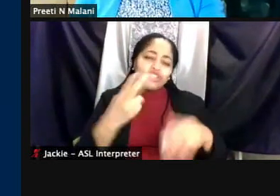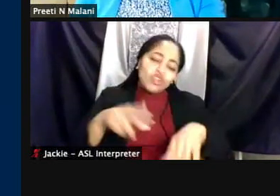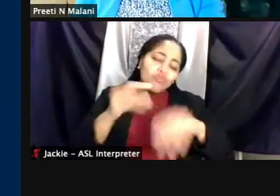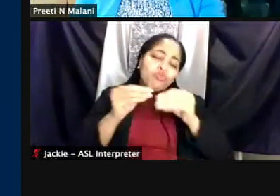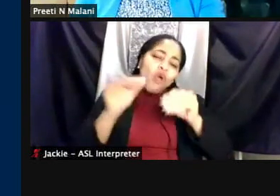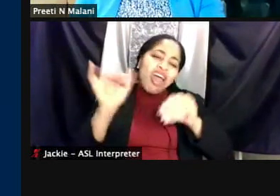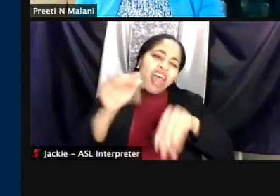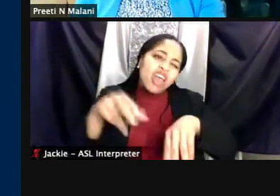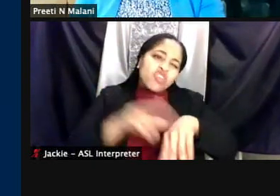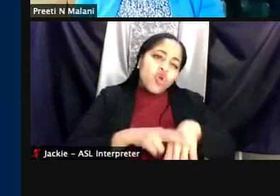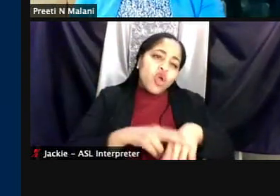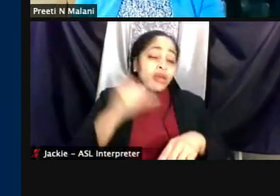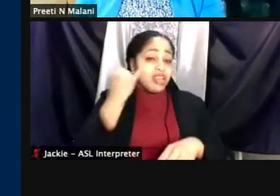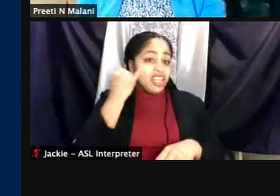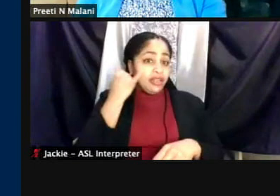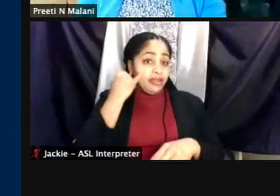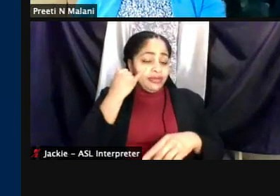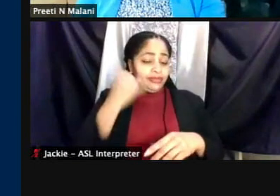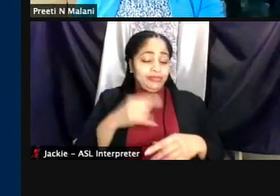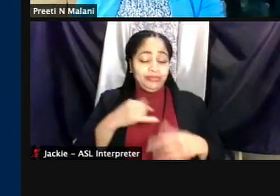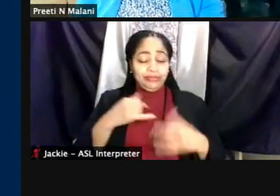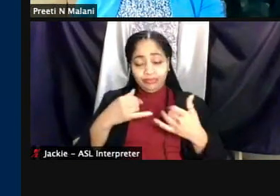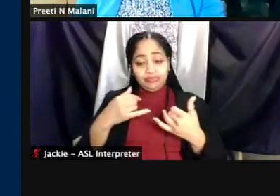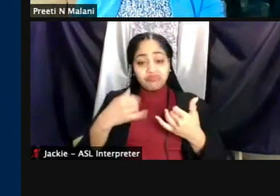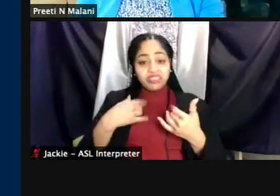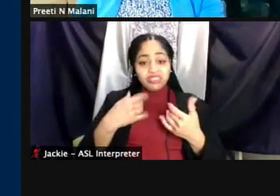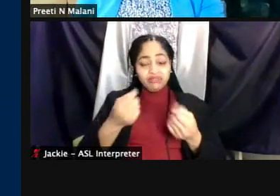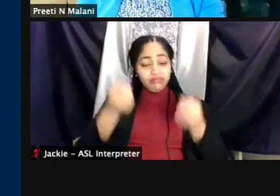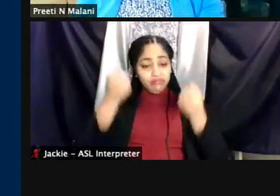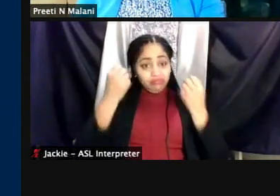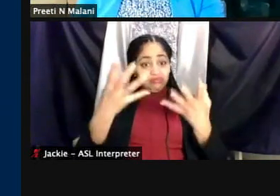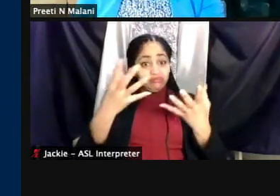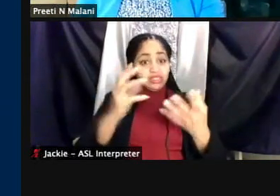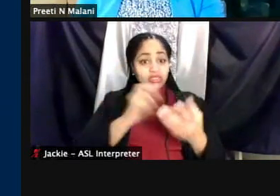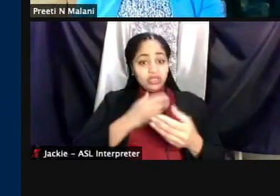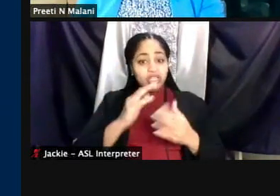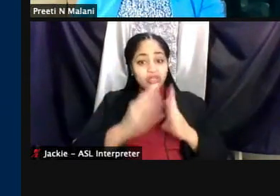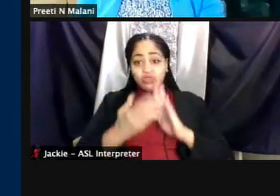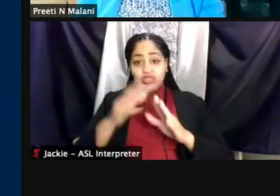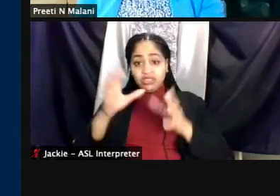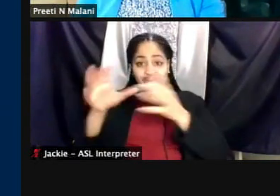But if there's significant fractions of our community that will not be vaccinated